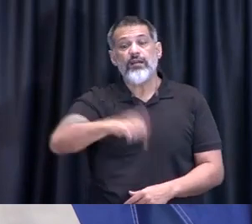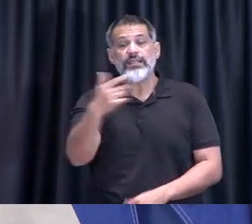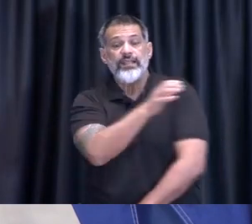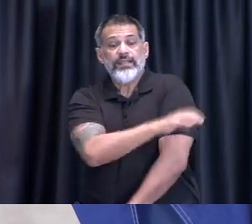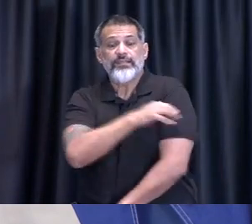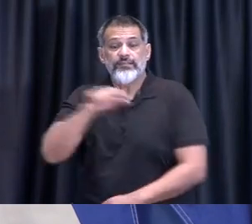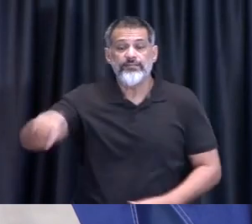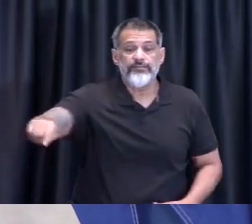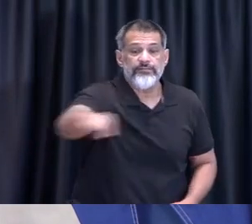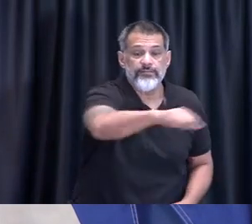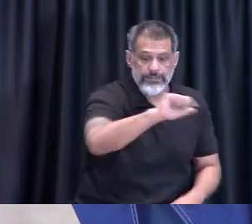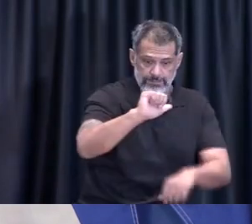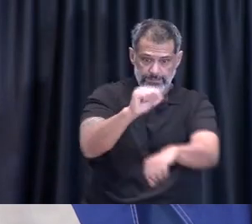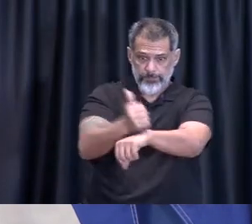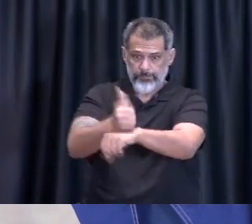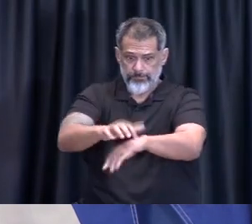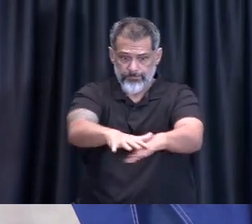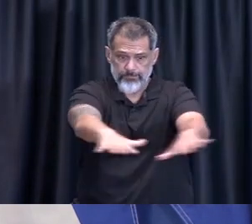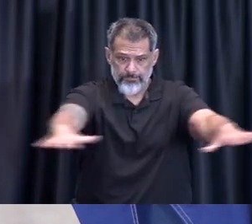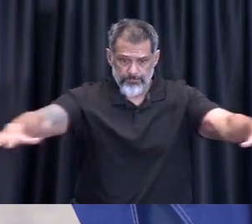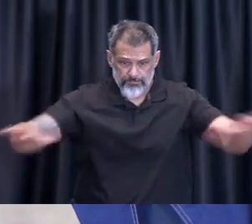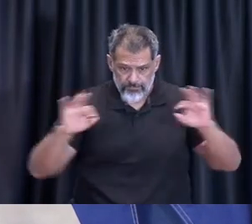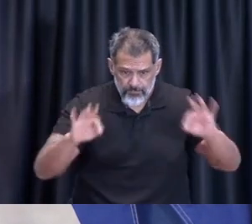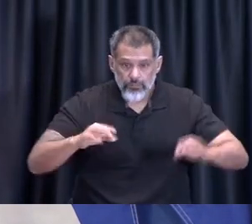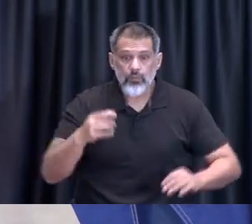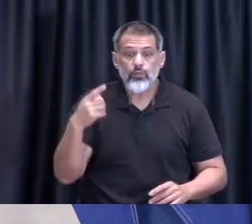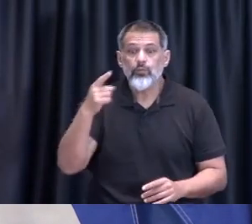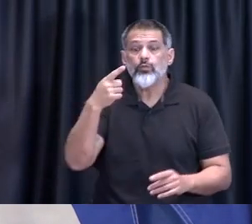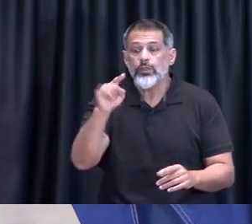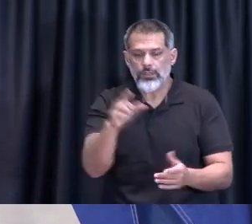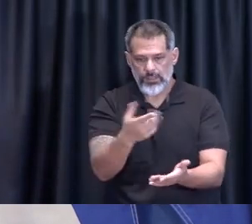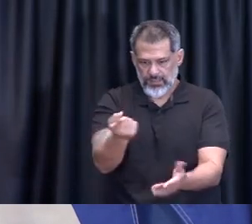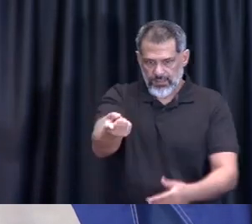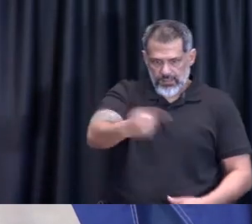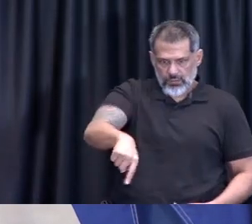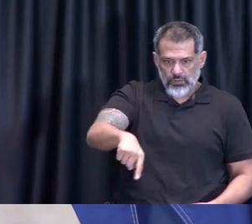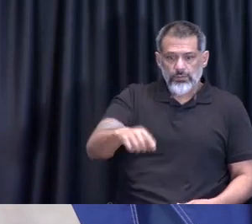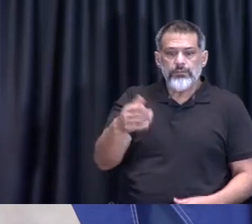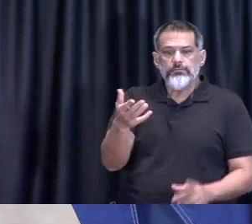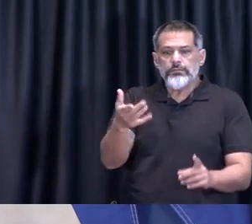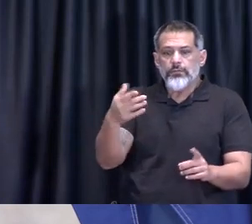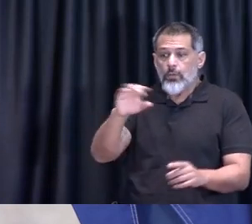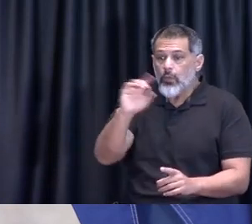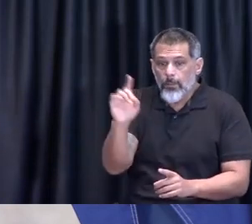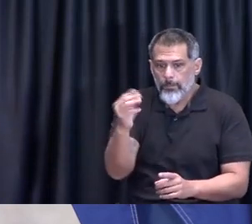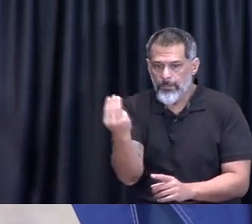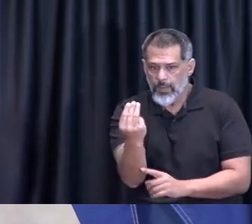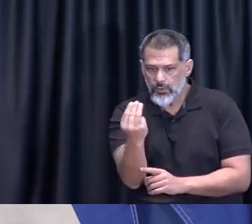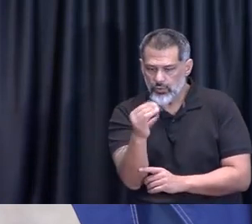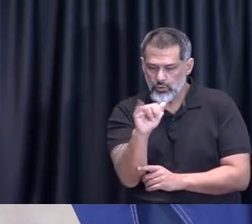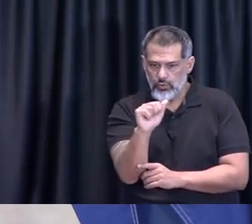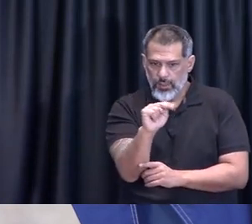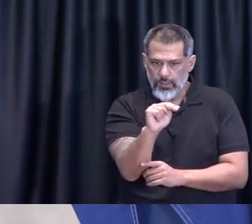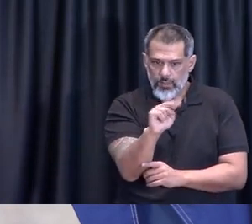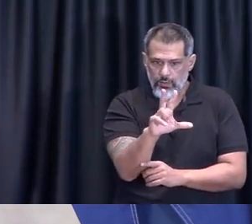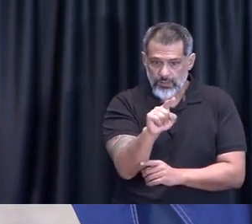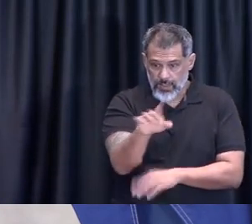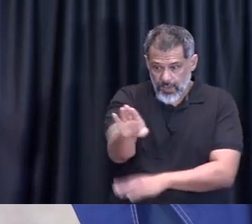vaccination clinic next week. The clinic will be held on Monday, January the 31st from 2 o'clock in the afternoon to 8 o'clock at night